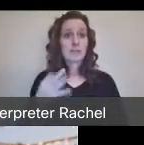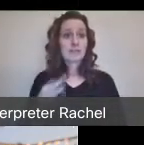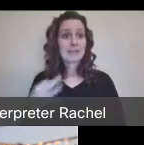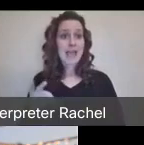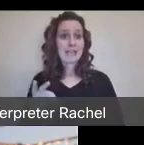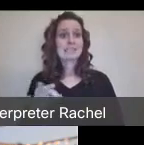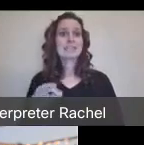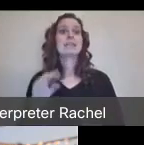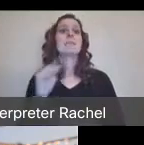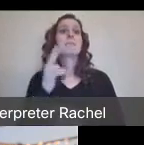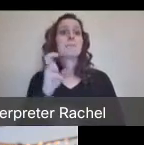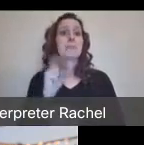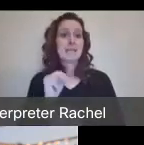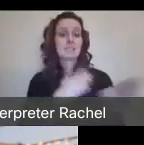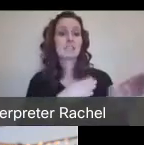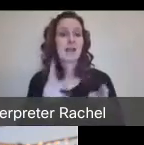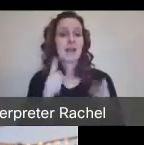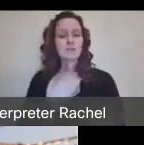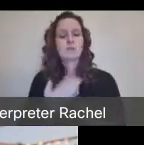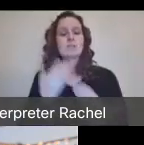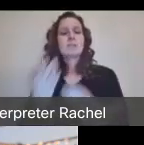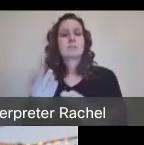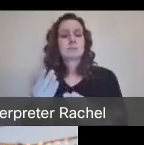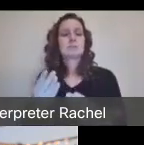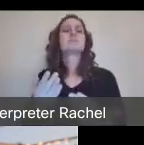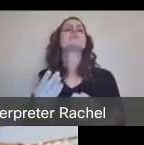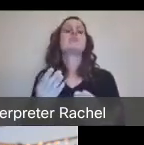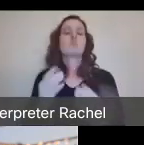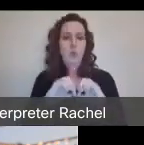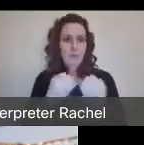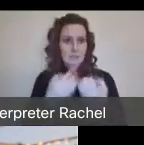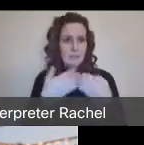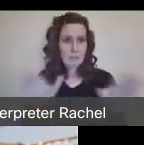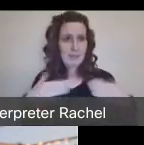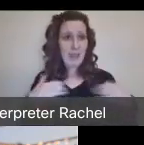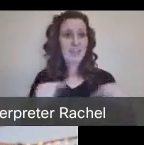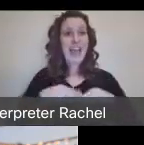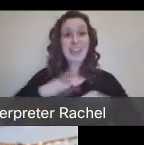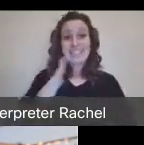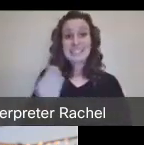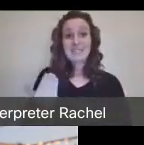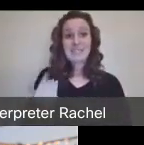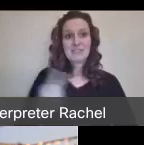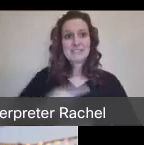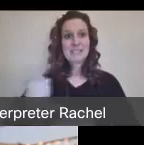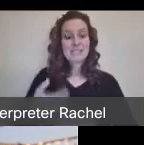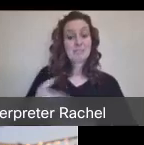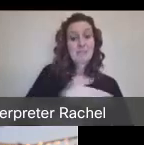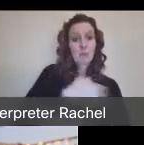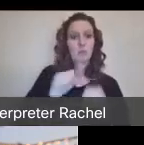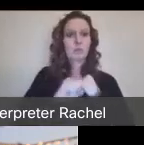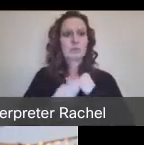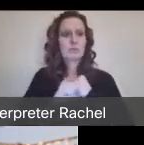the Office of Public Health at least 15 days before an event is advertised. Information on